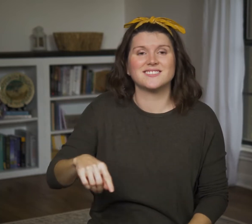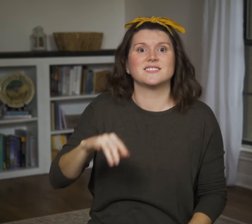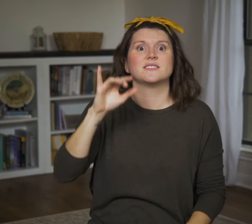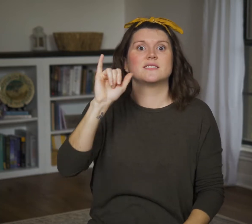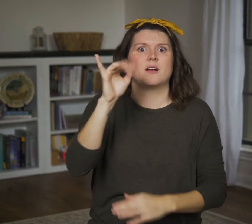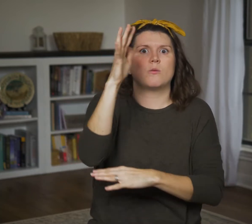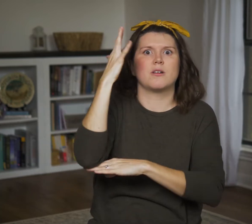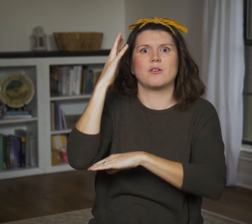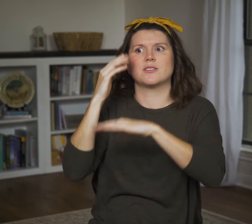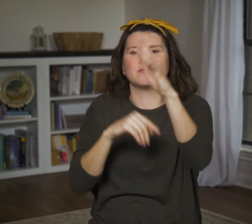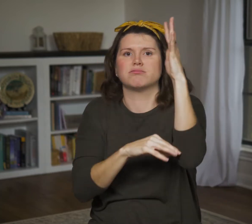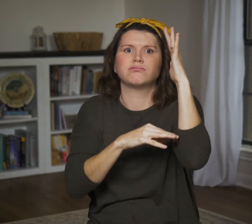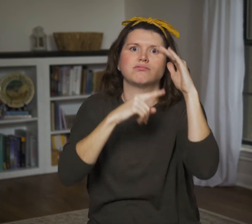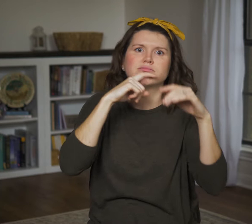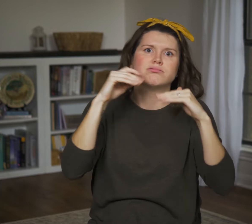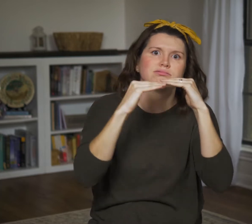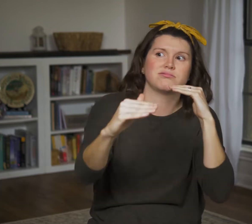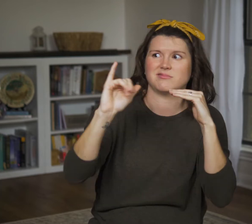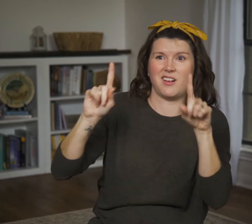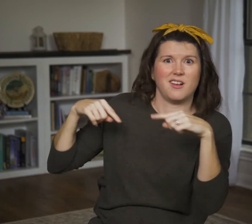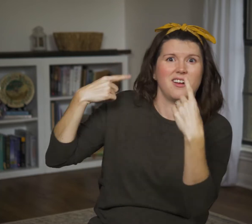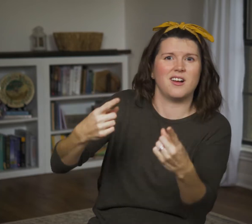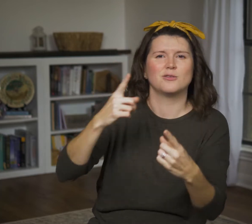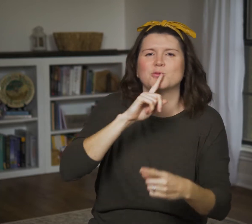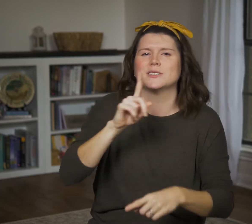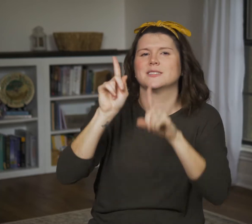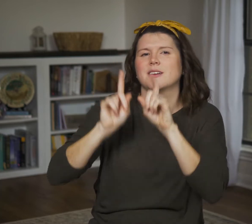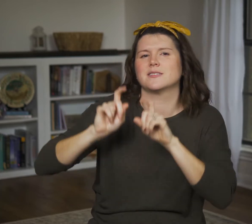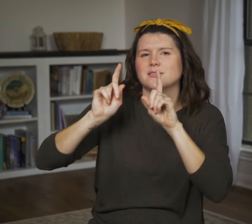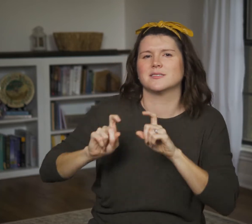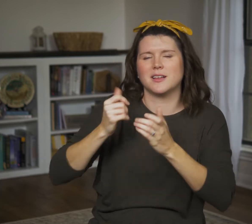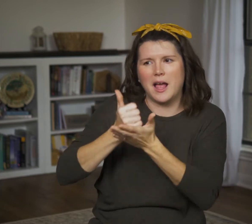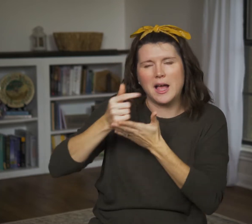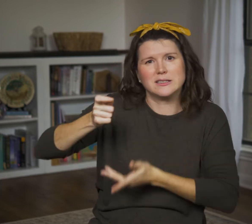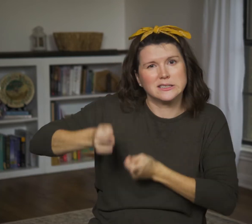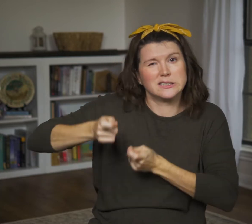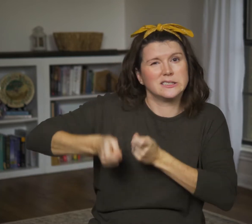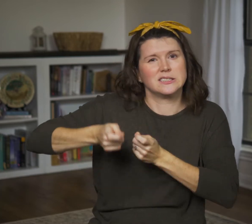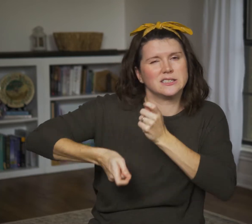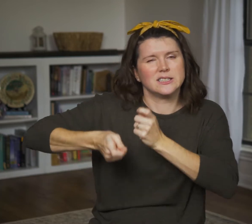The wilderness was a test to refine them